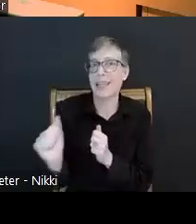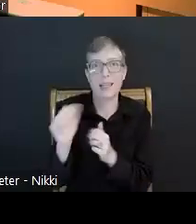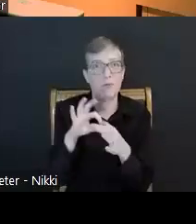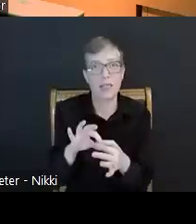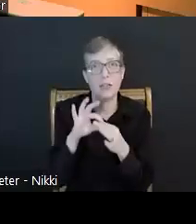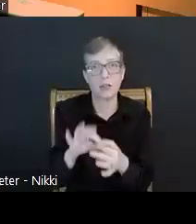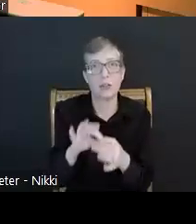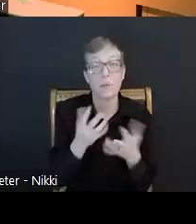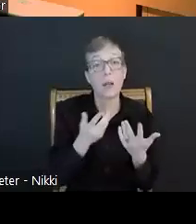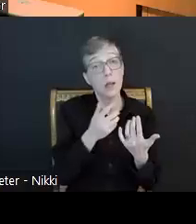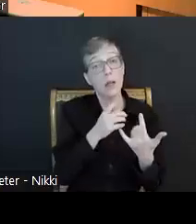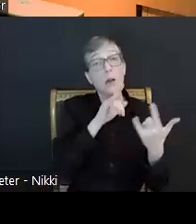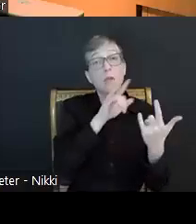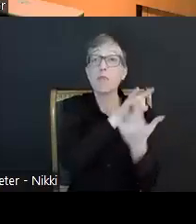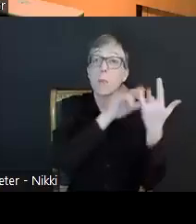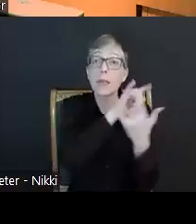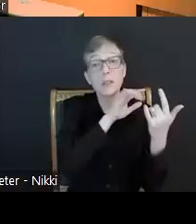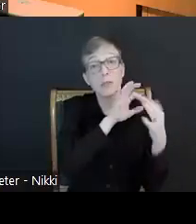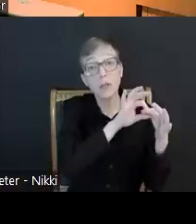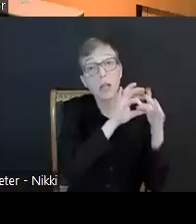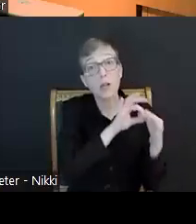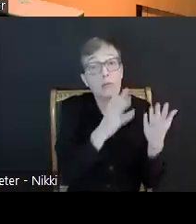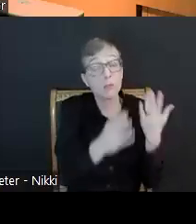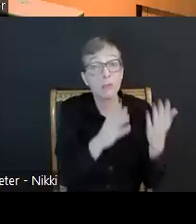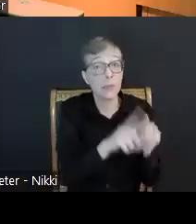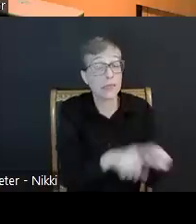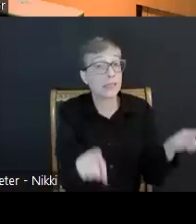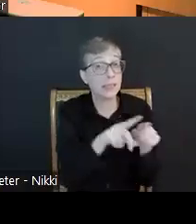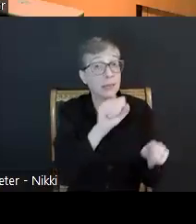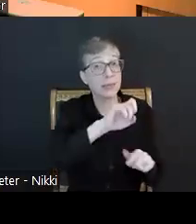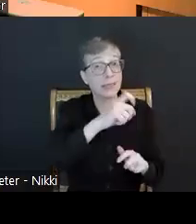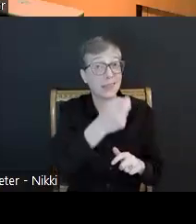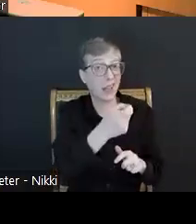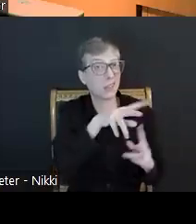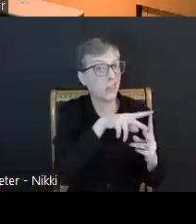can include same-sex couples or couples with um all kinds of gender identities and then Kate did